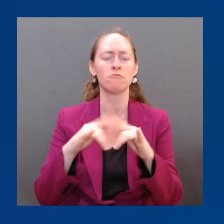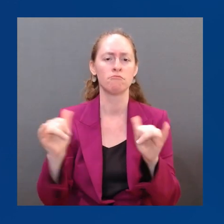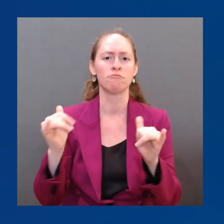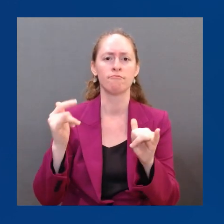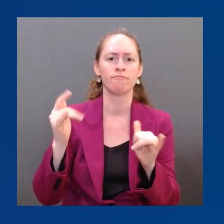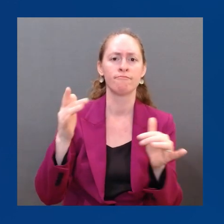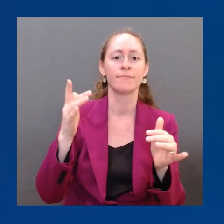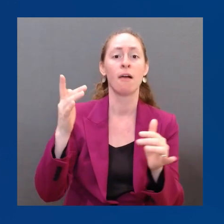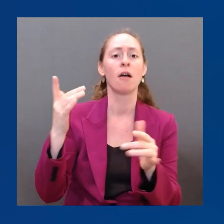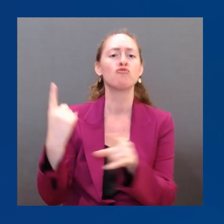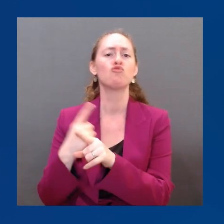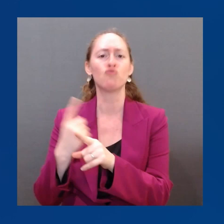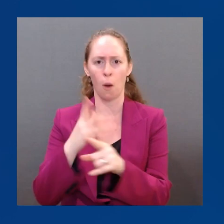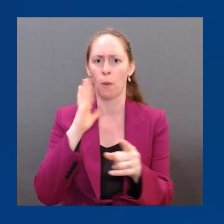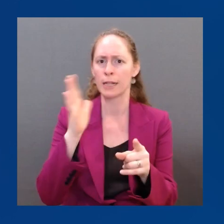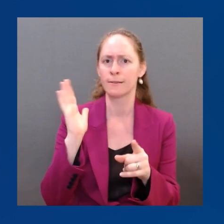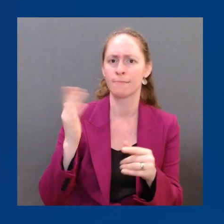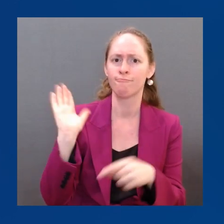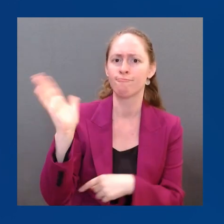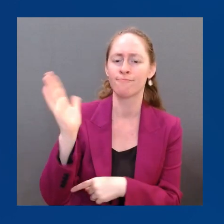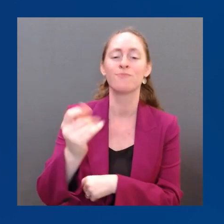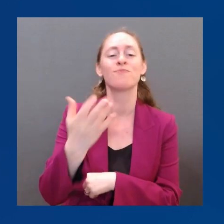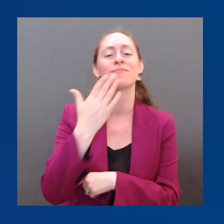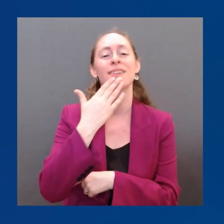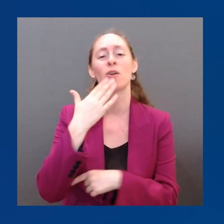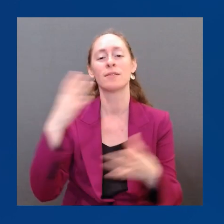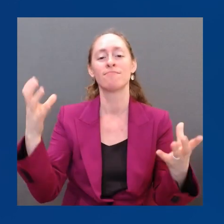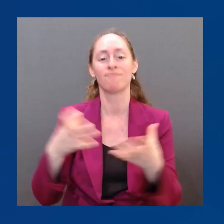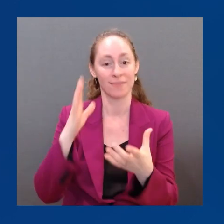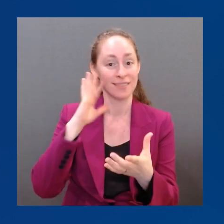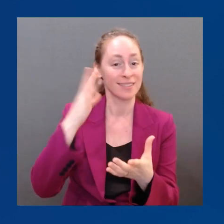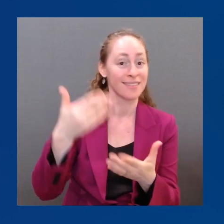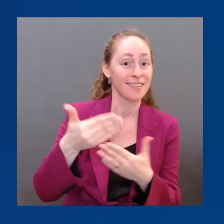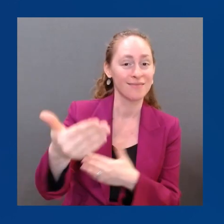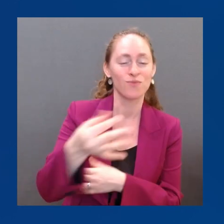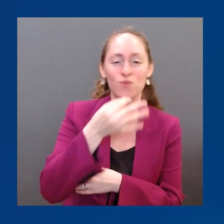and I look forward to seeing all of you again the next time we get a chance to get together. Thank you.